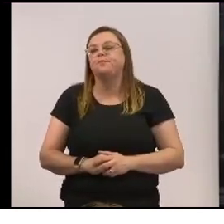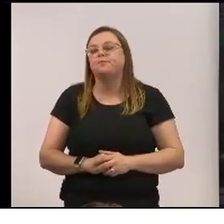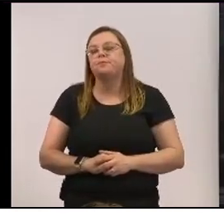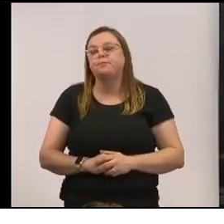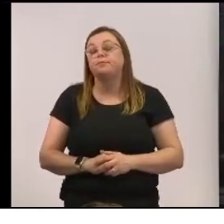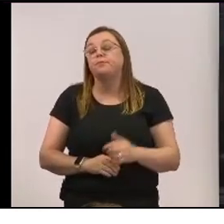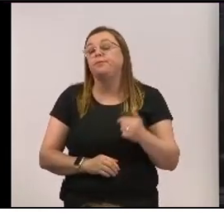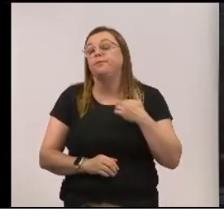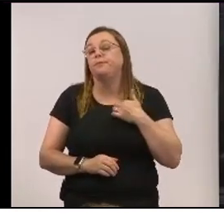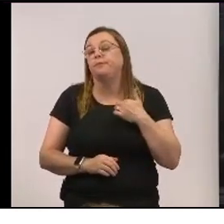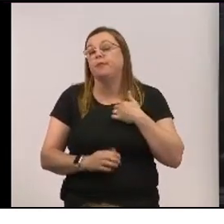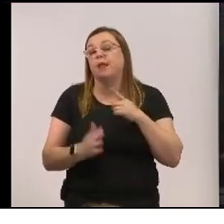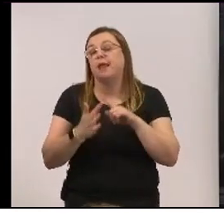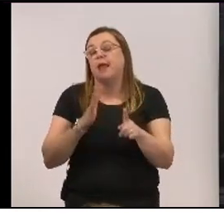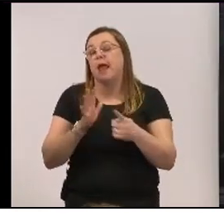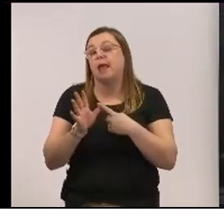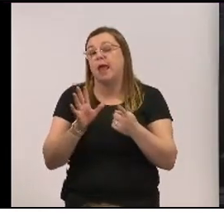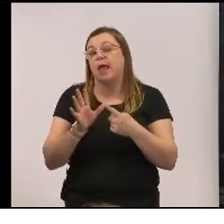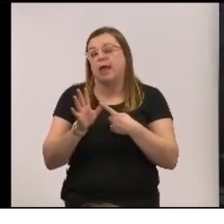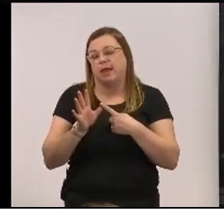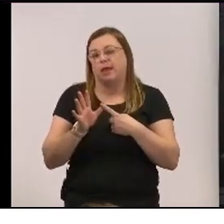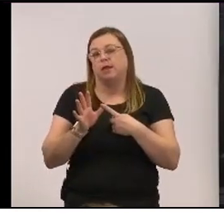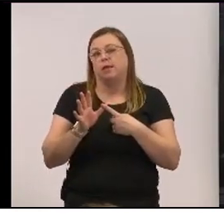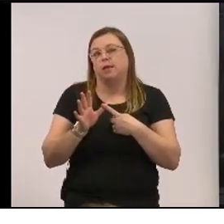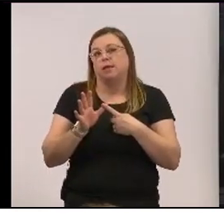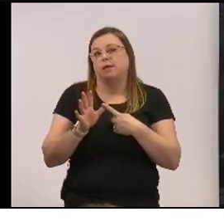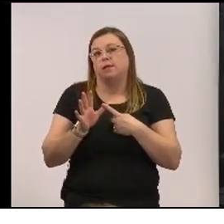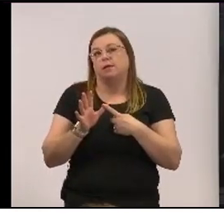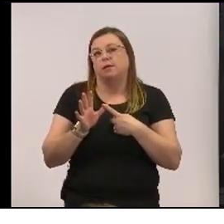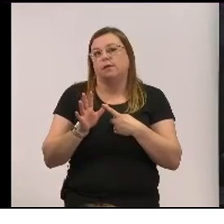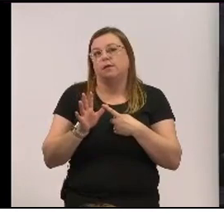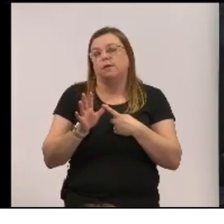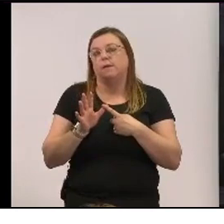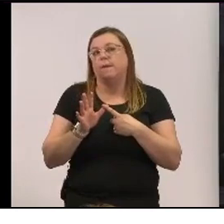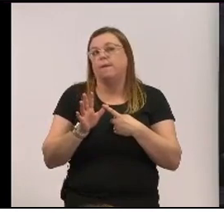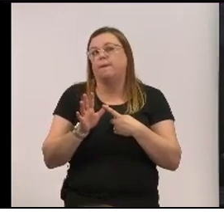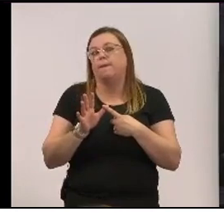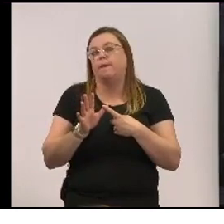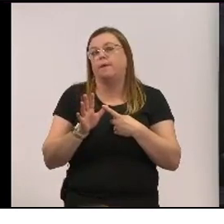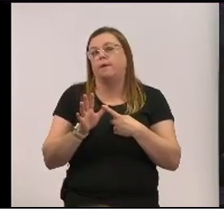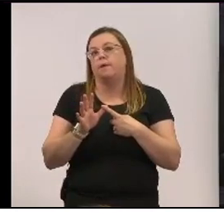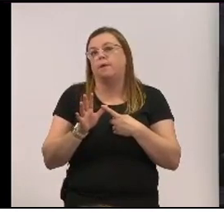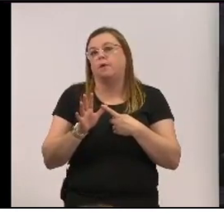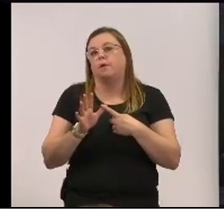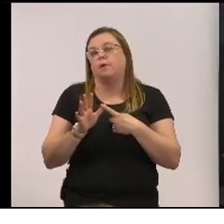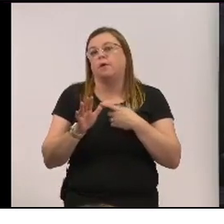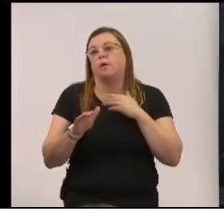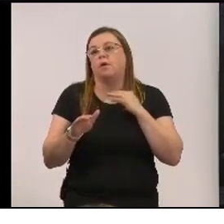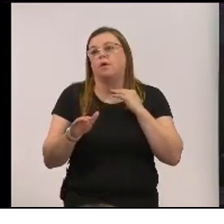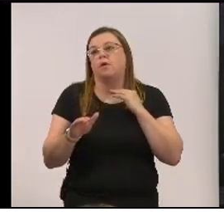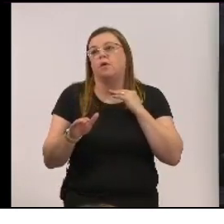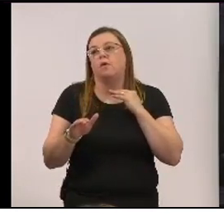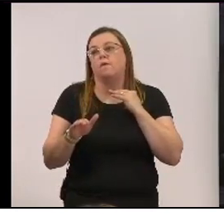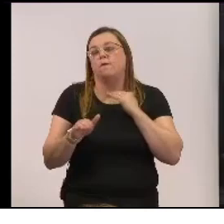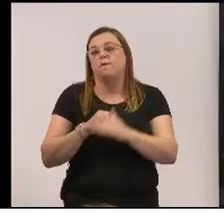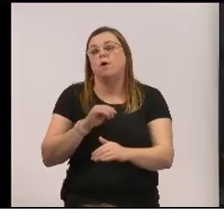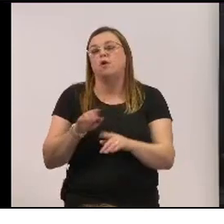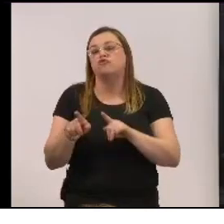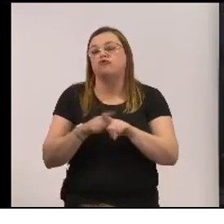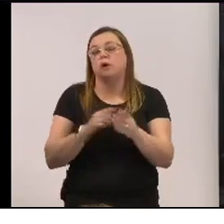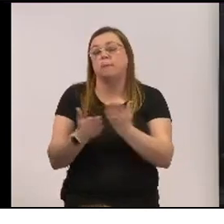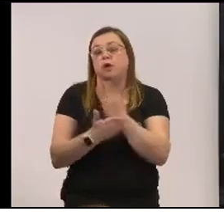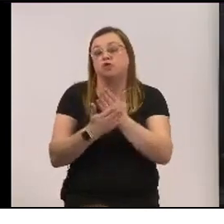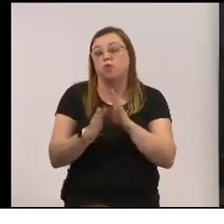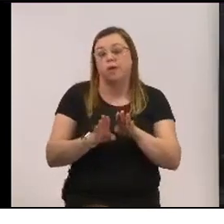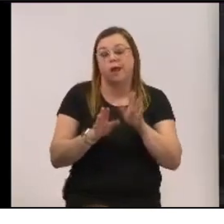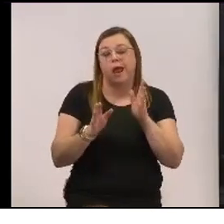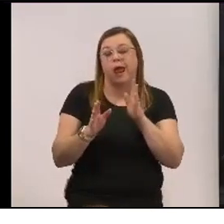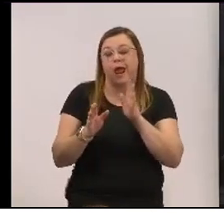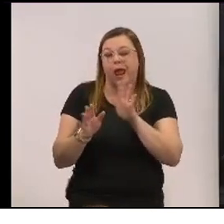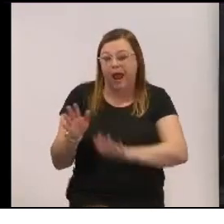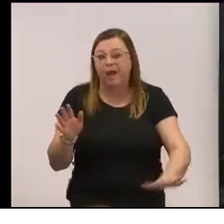For me the EAA is about trying to make a level playing field that everyone can work towards.